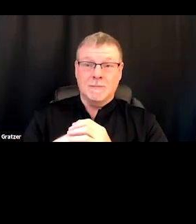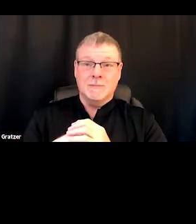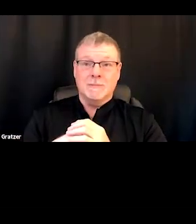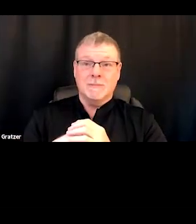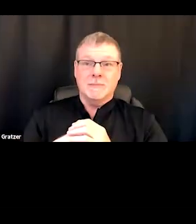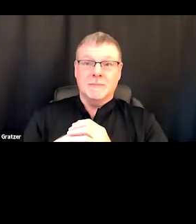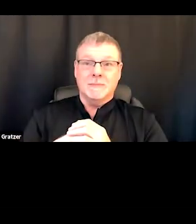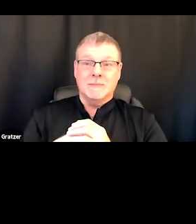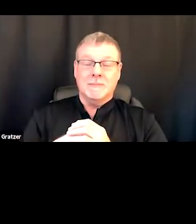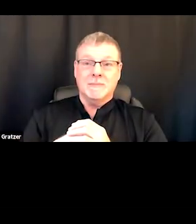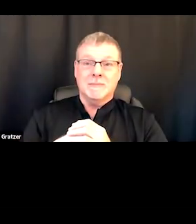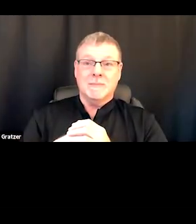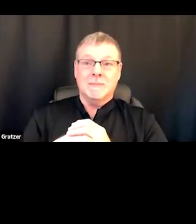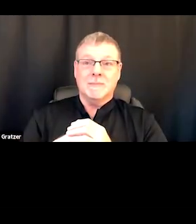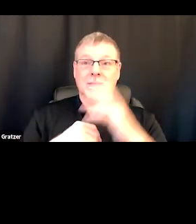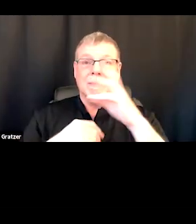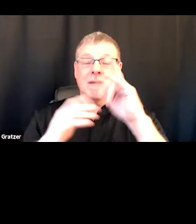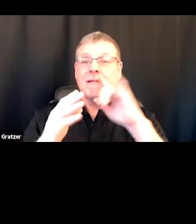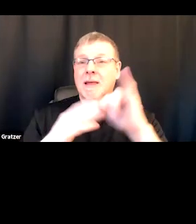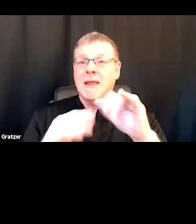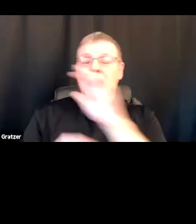and pairs a behavioral health clinician